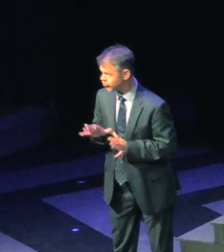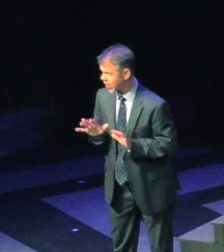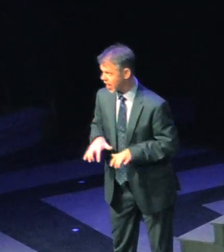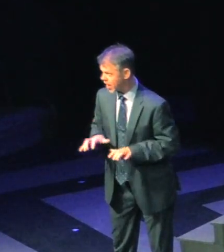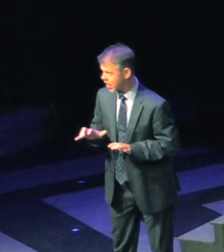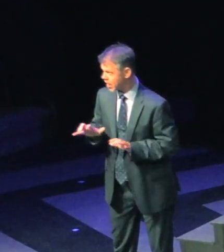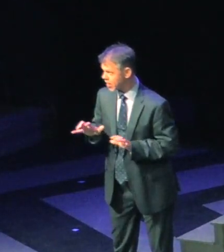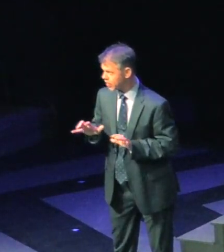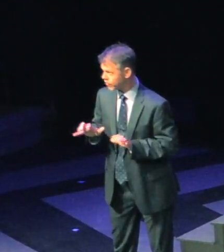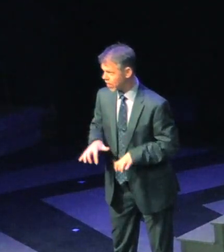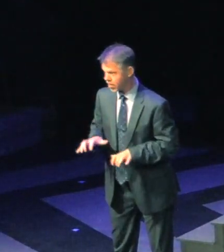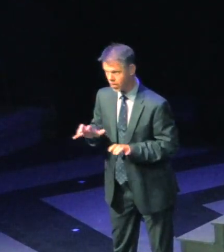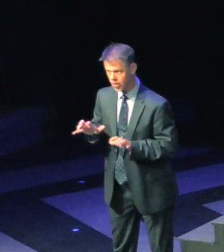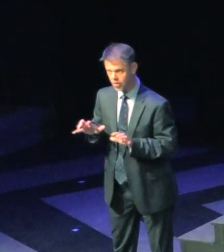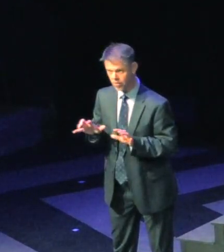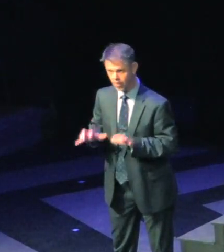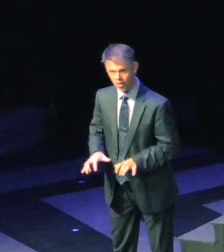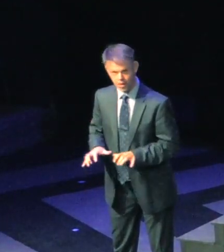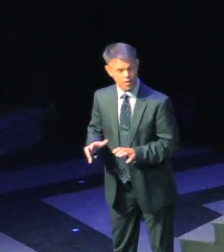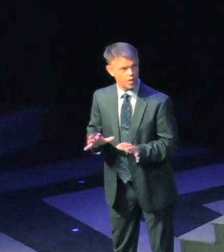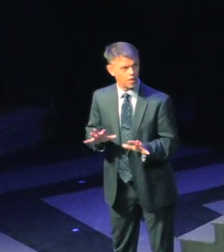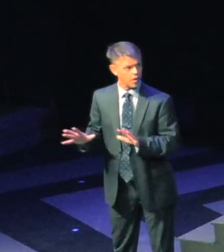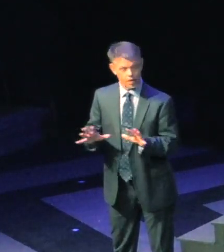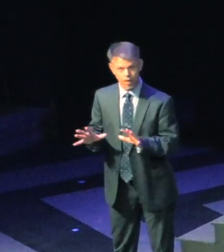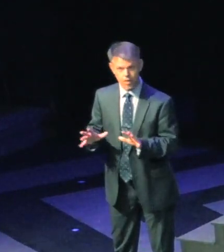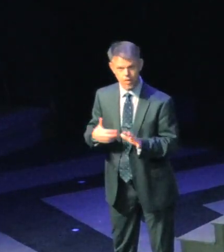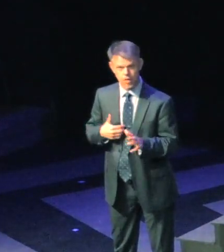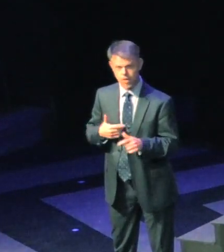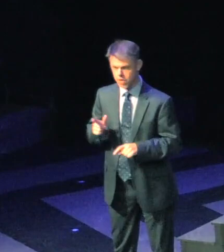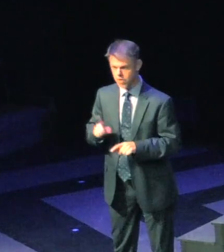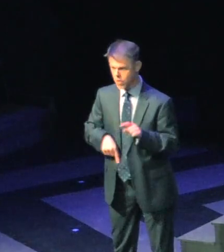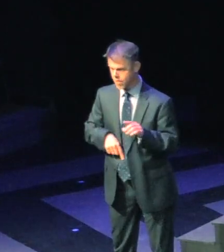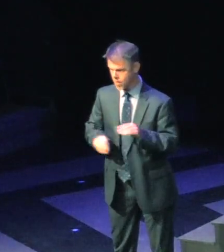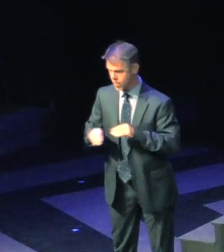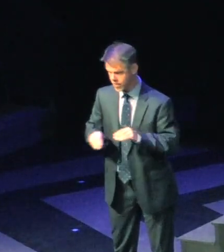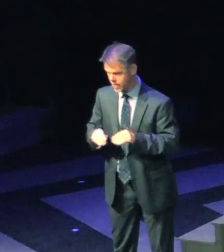neighbors were just driving past I guess they thought I was waving at them but I I couldn't